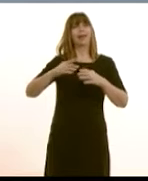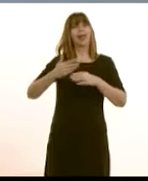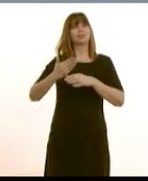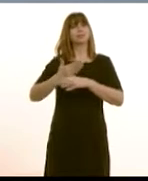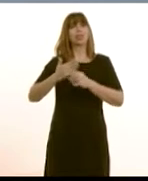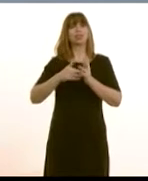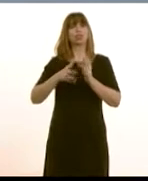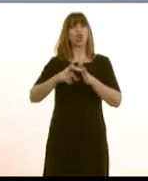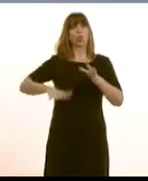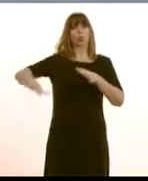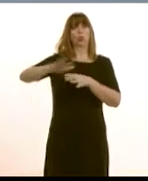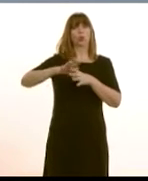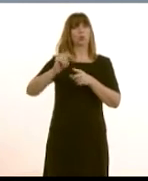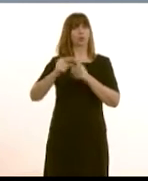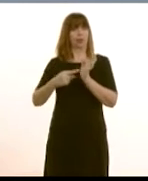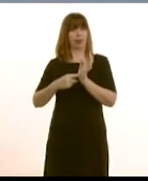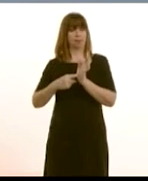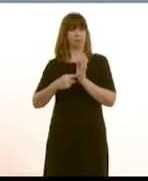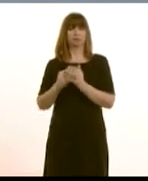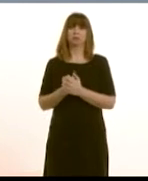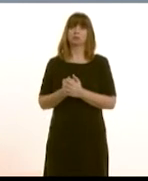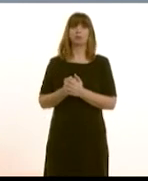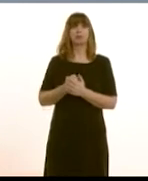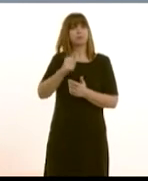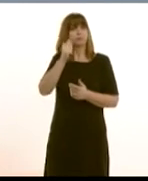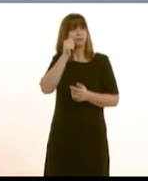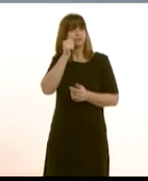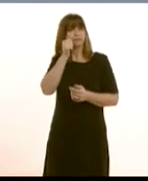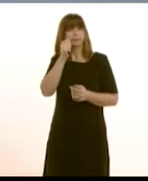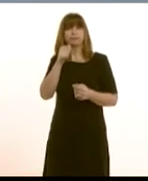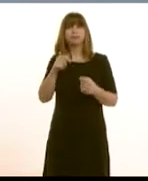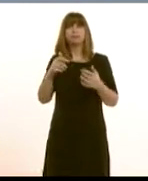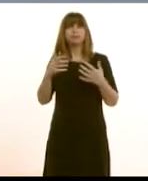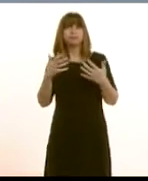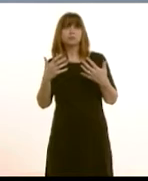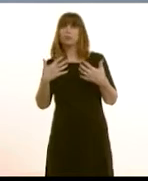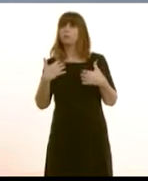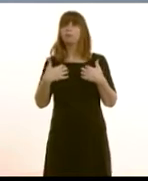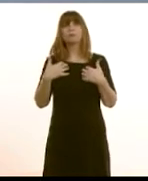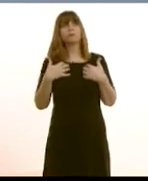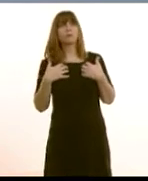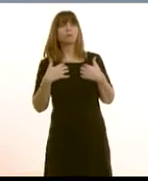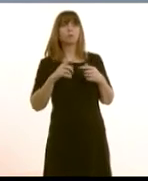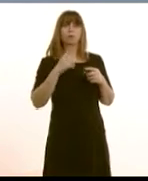Talbot, and, as you saw yourself, the areaís got great appeal for other developing engineering